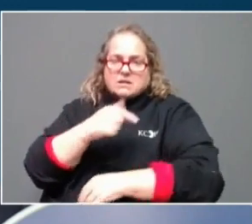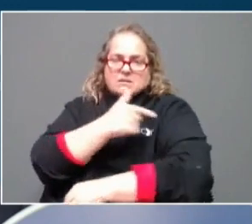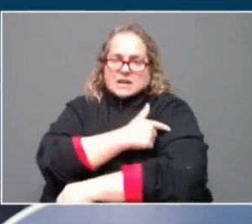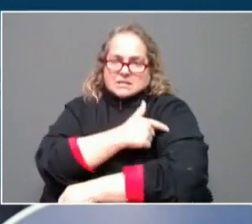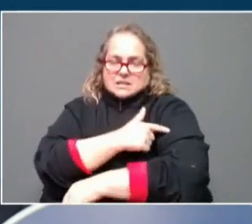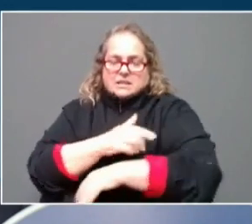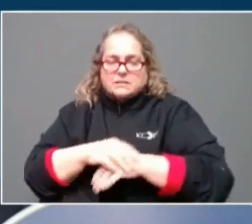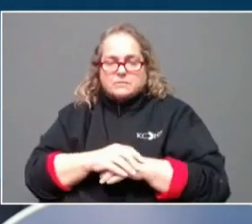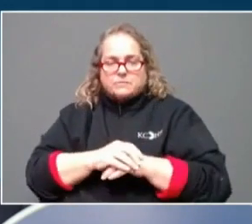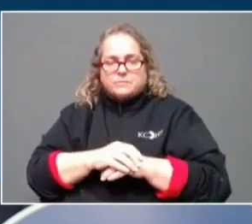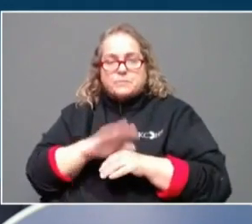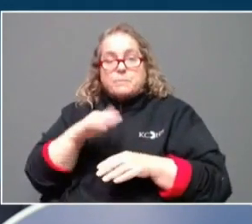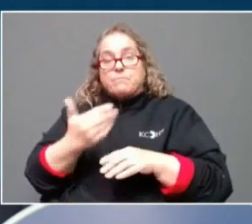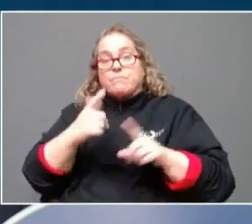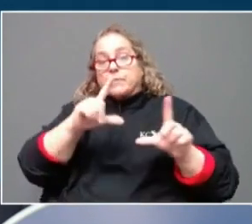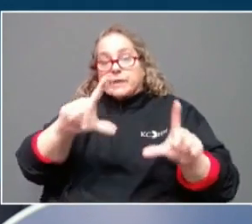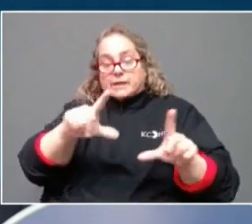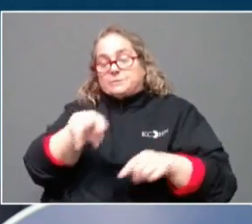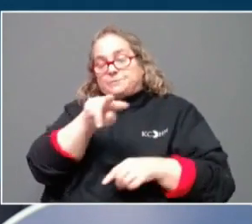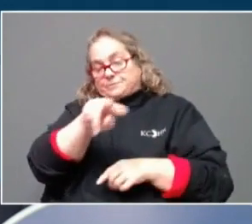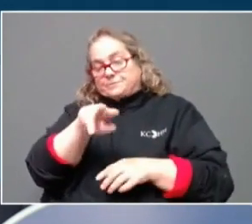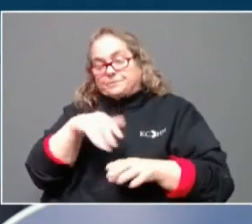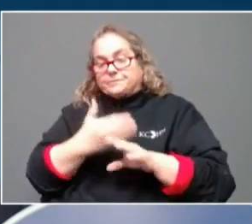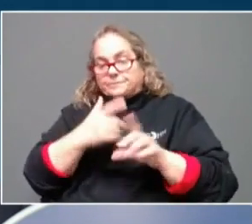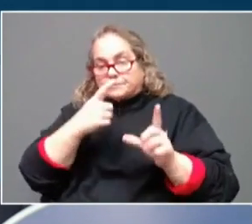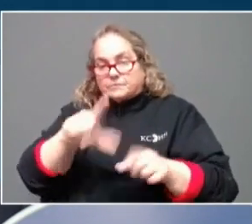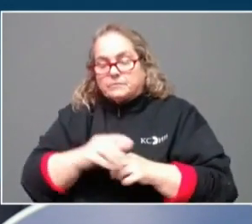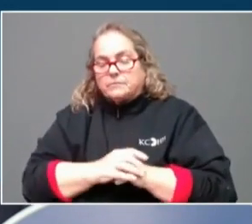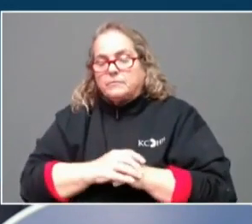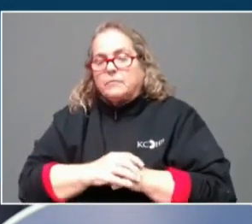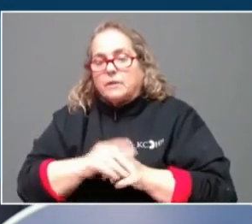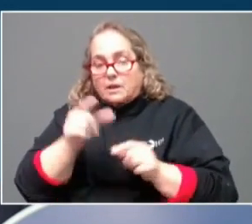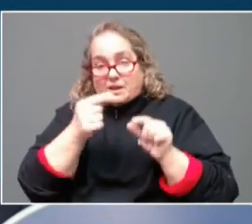on this one. This breaks it down month to month. So that you can see our